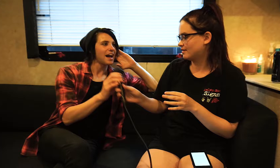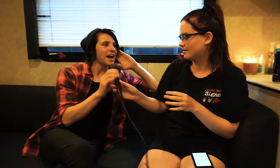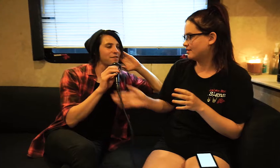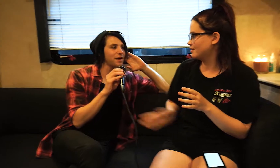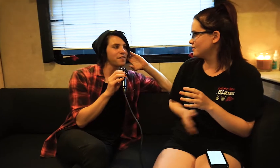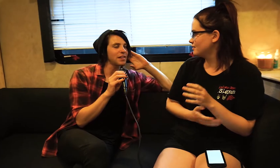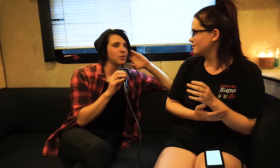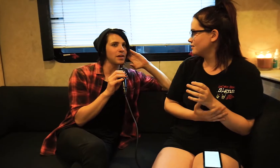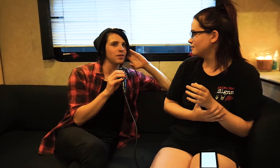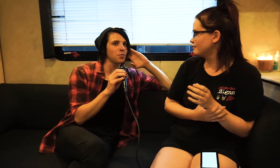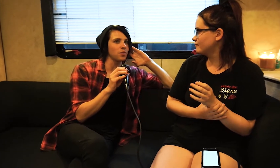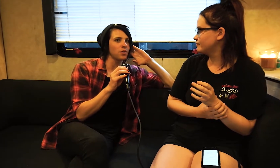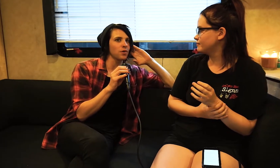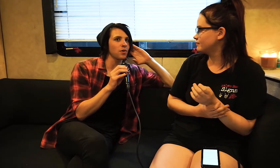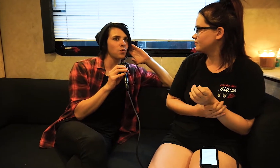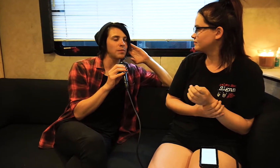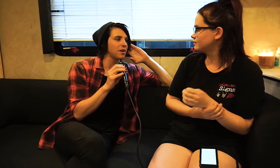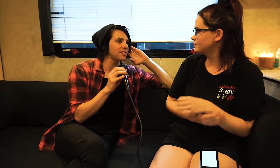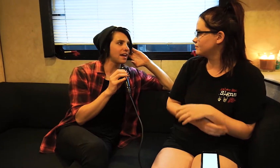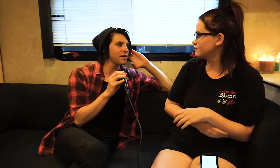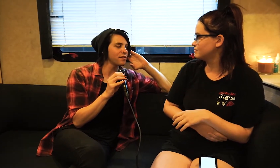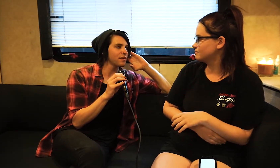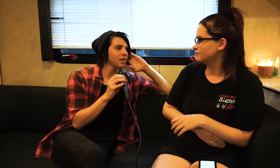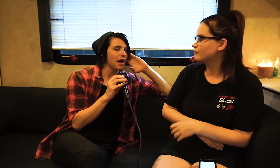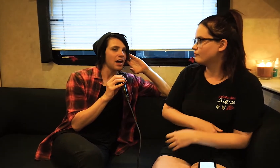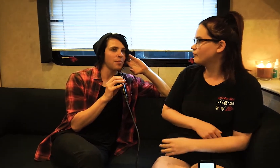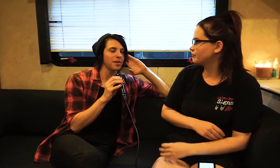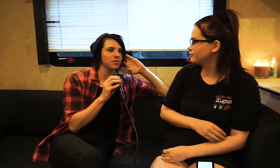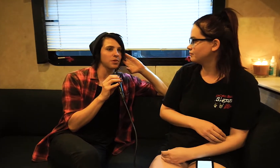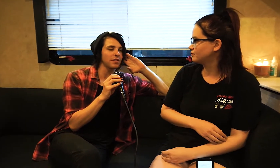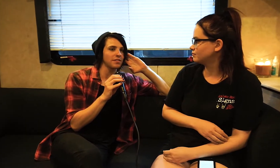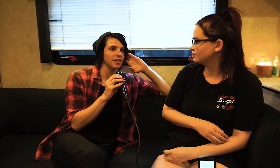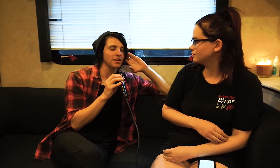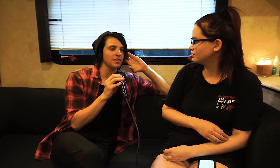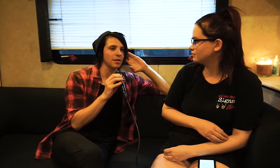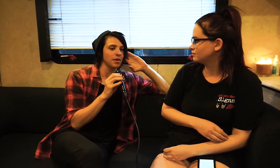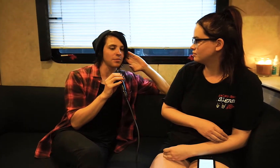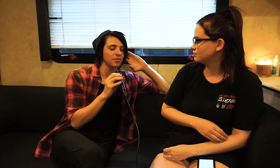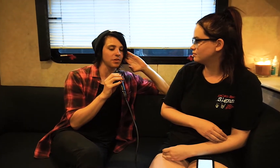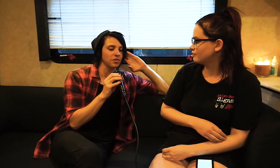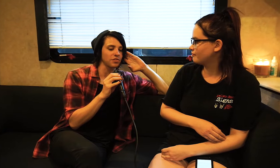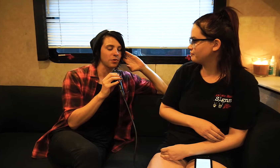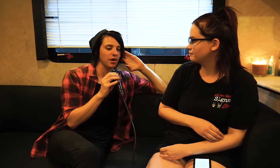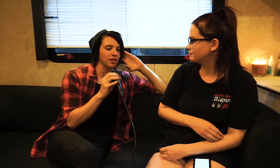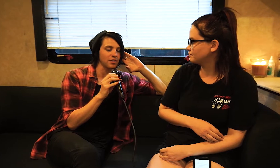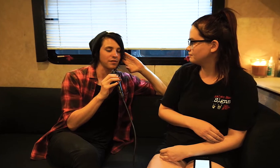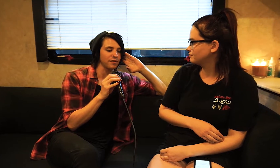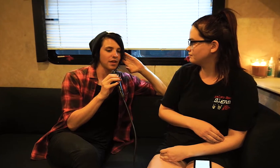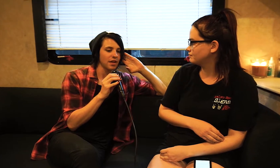I- I feel like we We must have Um but it's one of these things that I'm I'm still so kind of